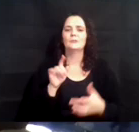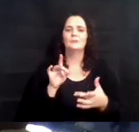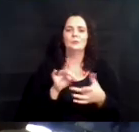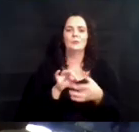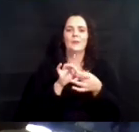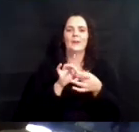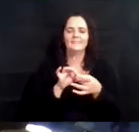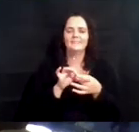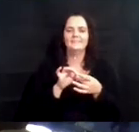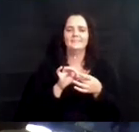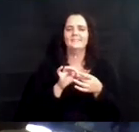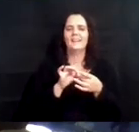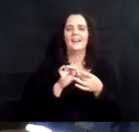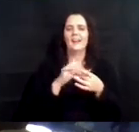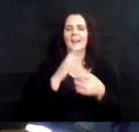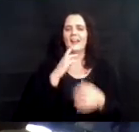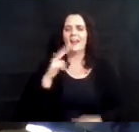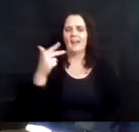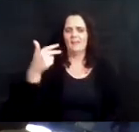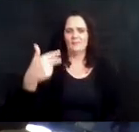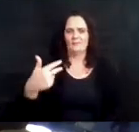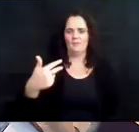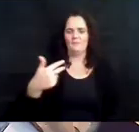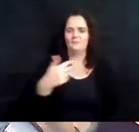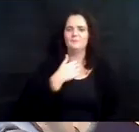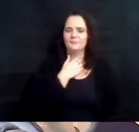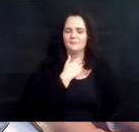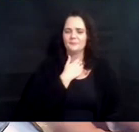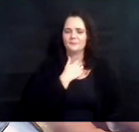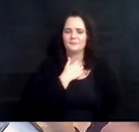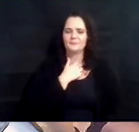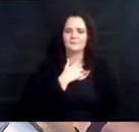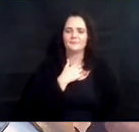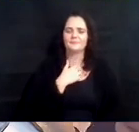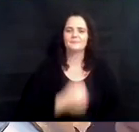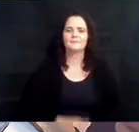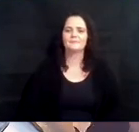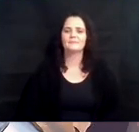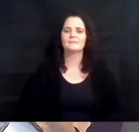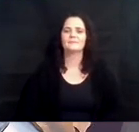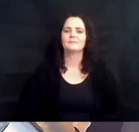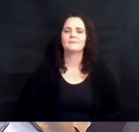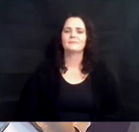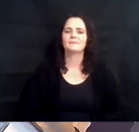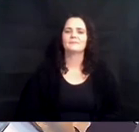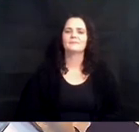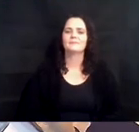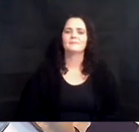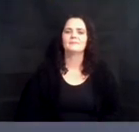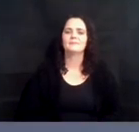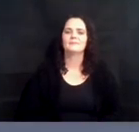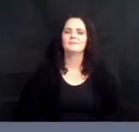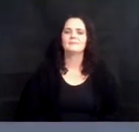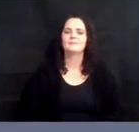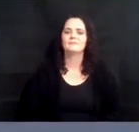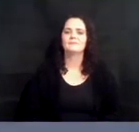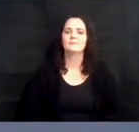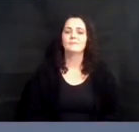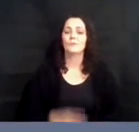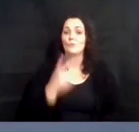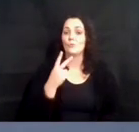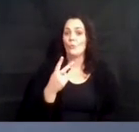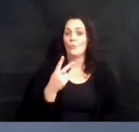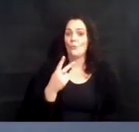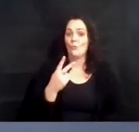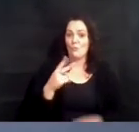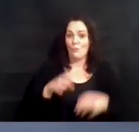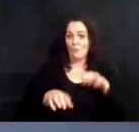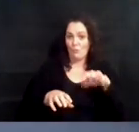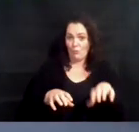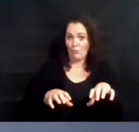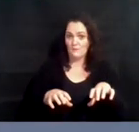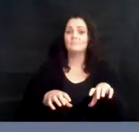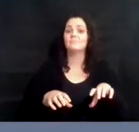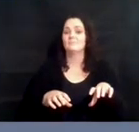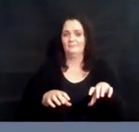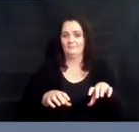Now alright, now you have these two little paper puppets that you've just